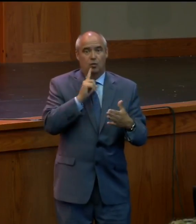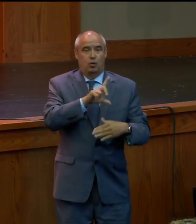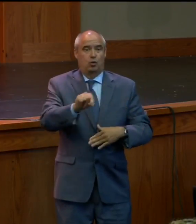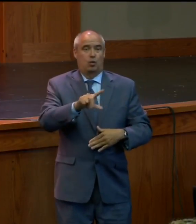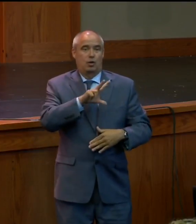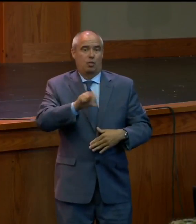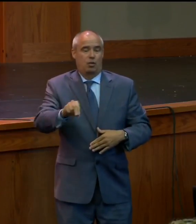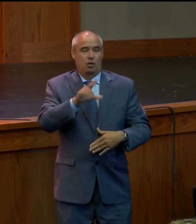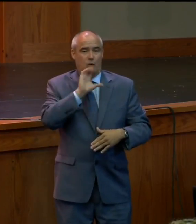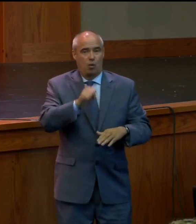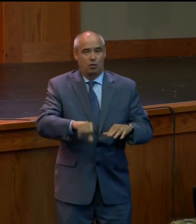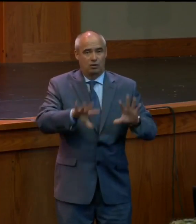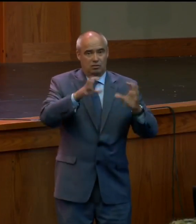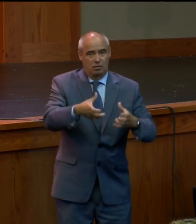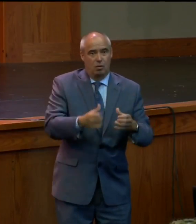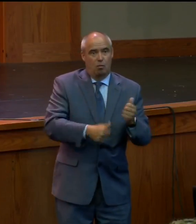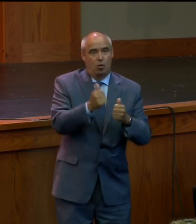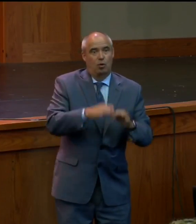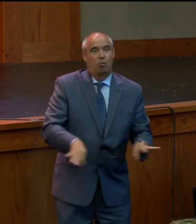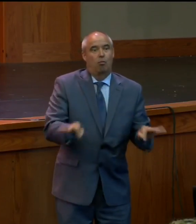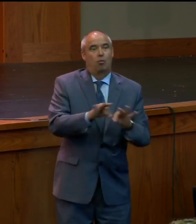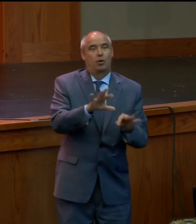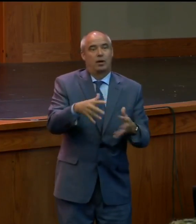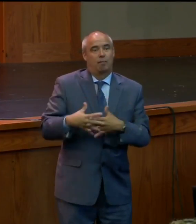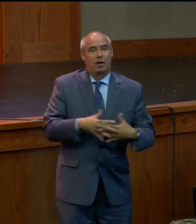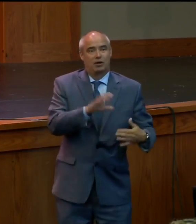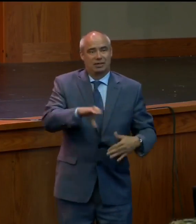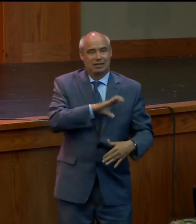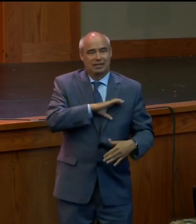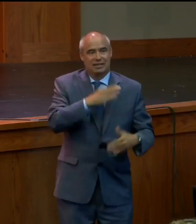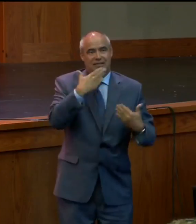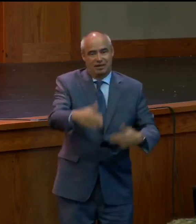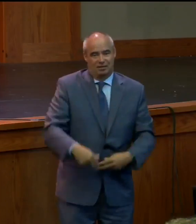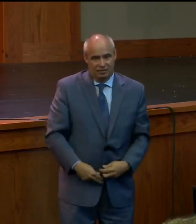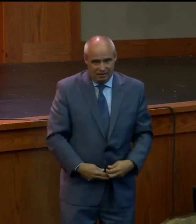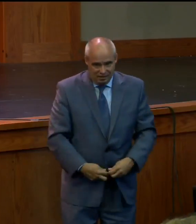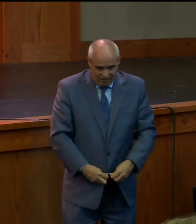MOST IMPORTANTLY AS AN AMERICAN CITIZEN.